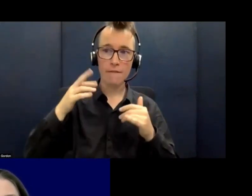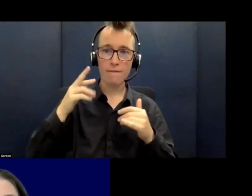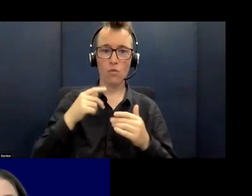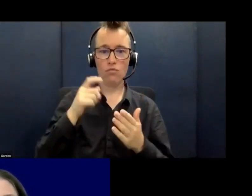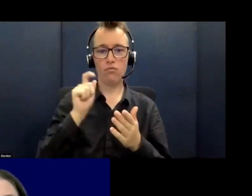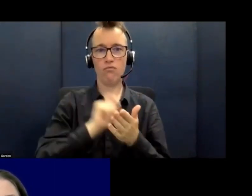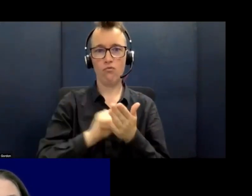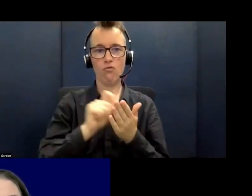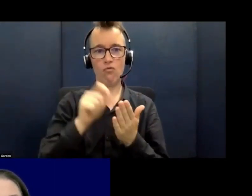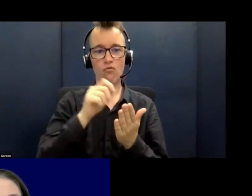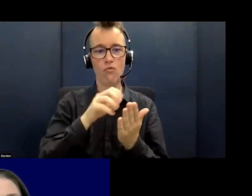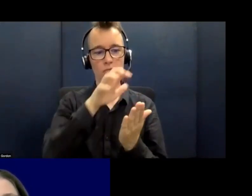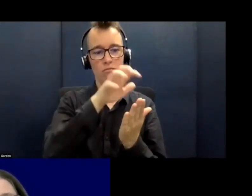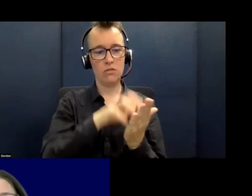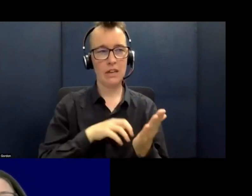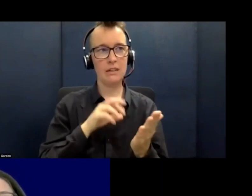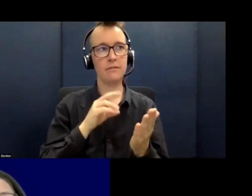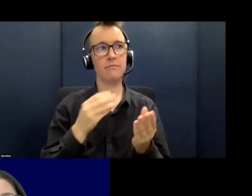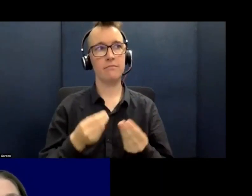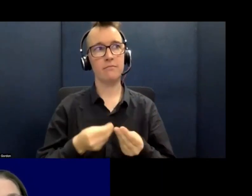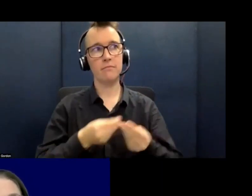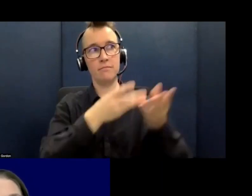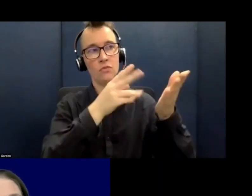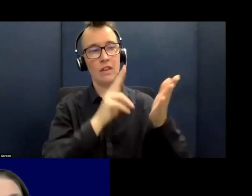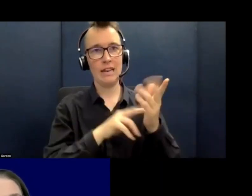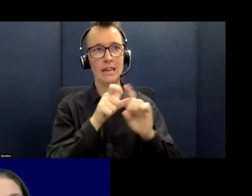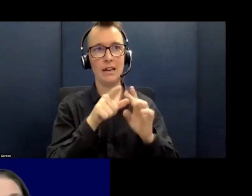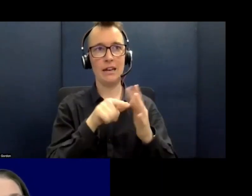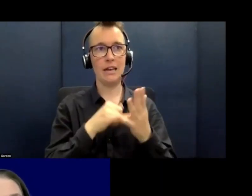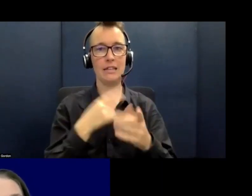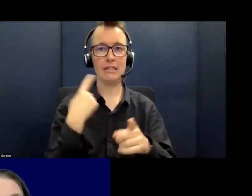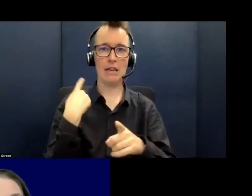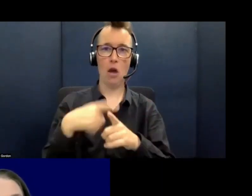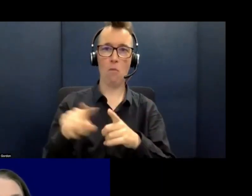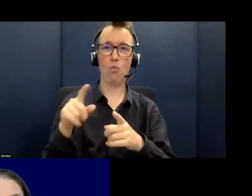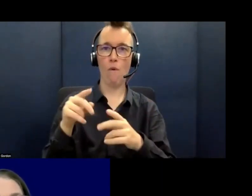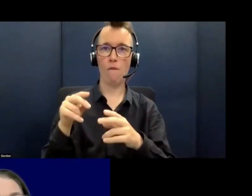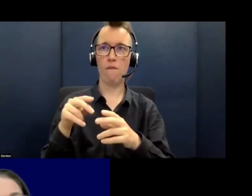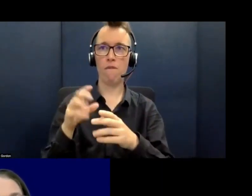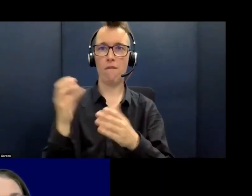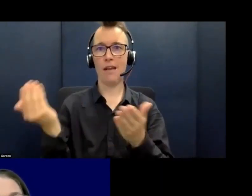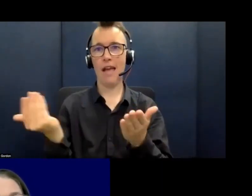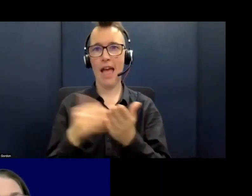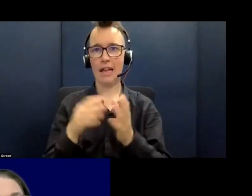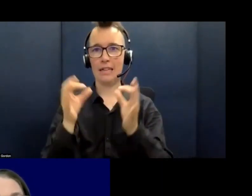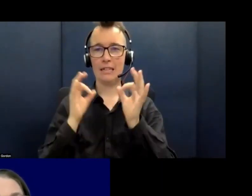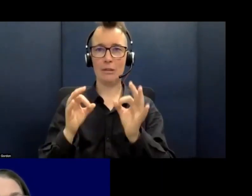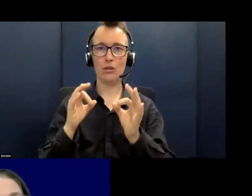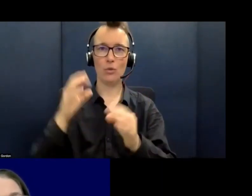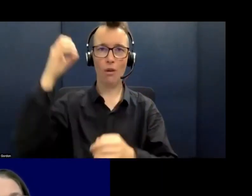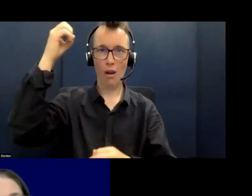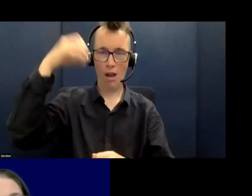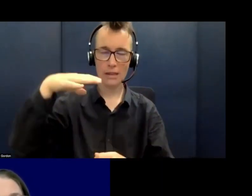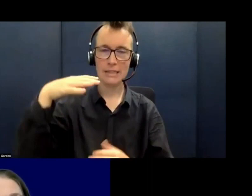the way NDIS is set up for home modifications. So if you're looking at a lighting assessment